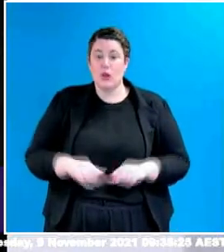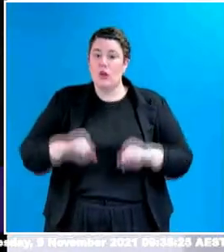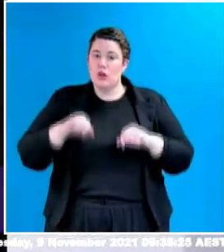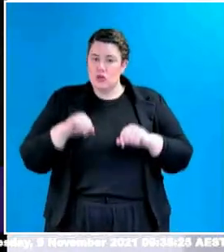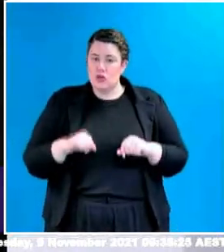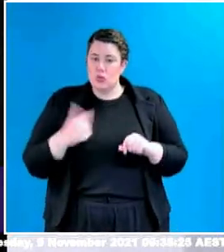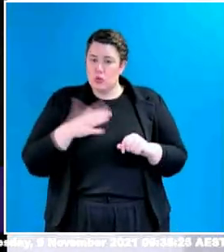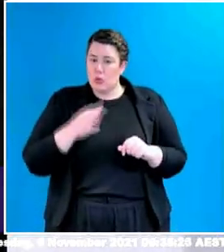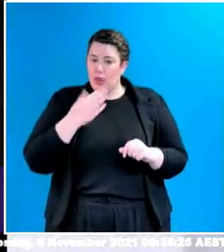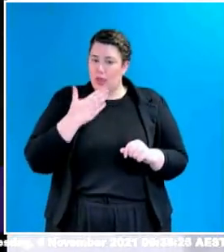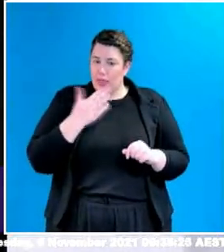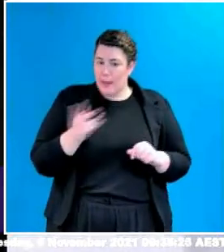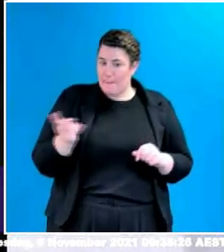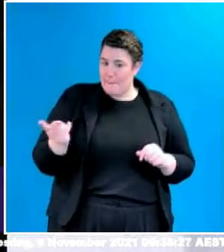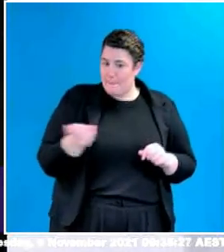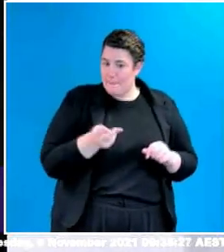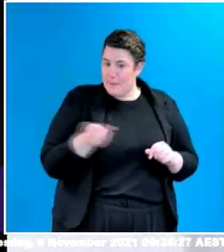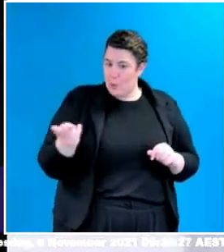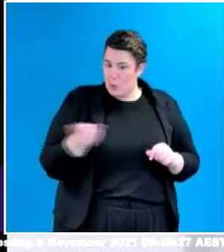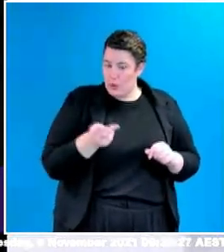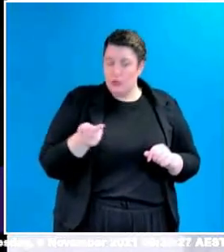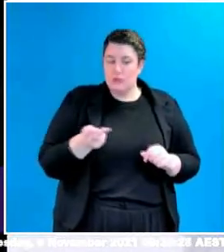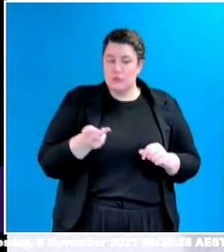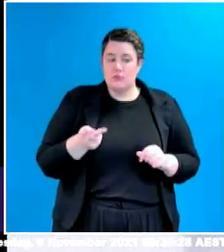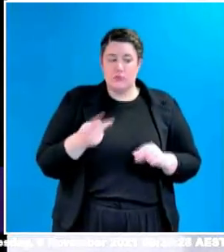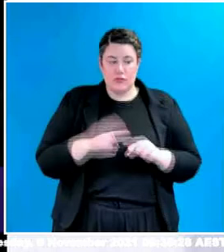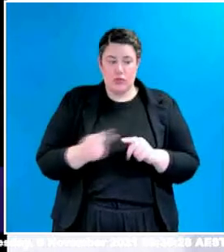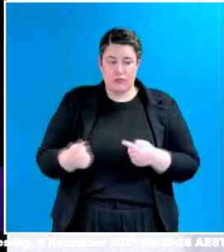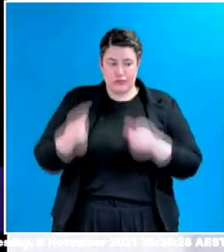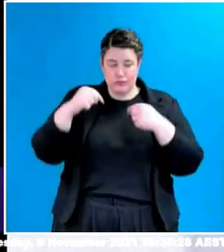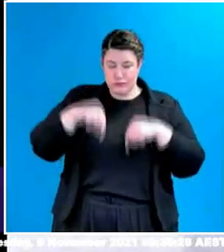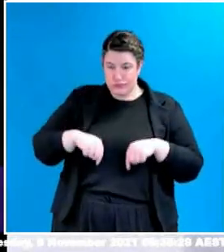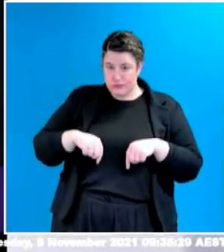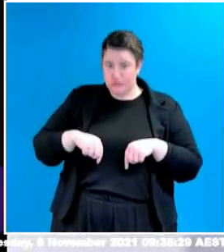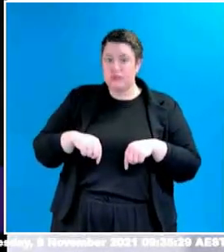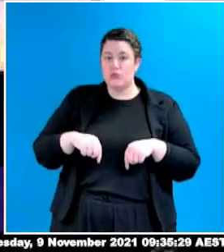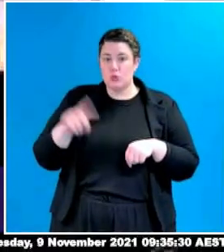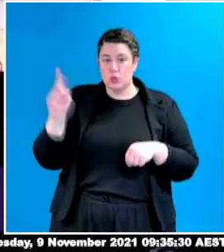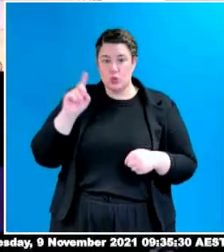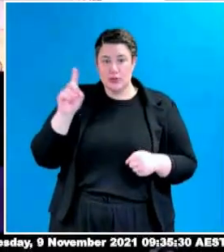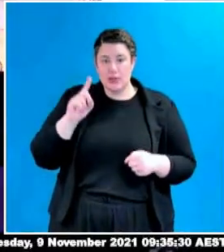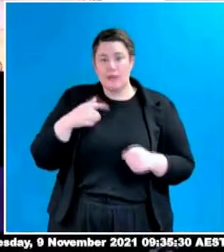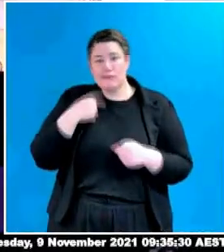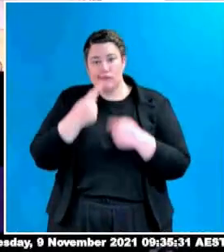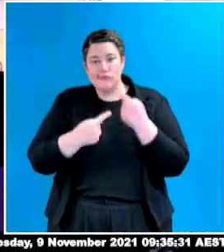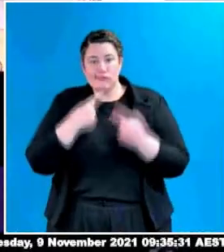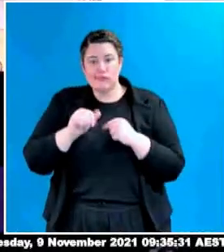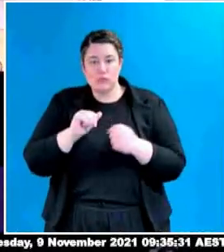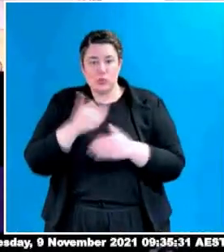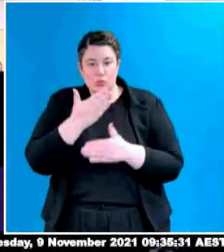I thank you both, Dr Watchirs and Ms Toohey, for coming to the Royal Commission to give evidence.